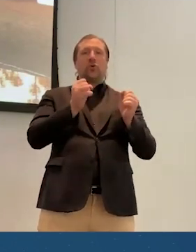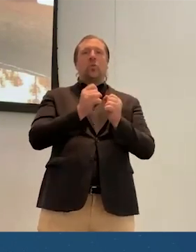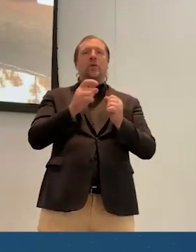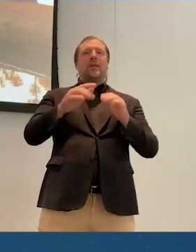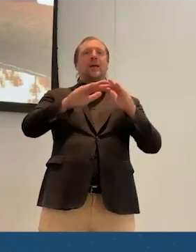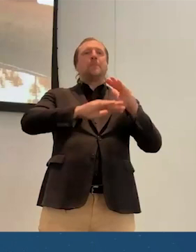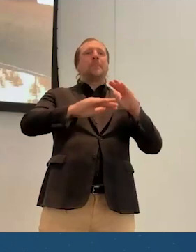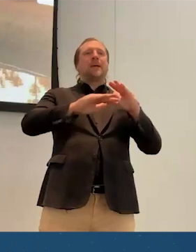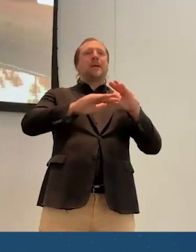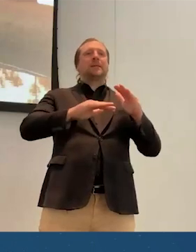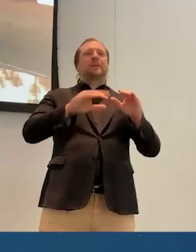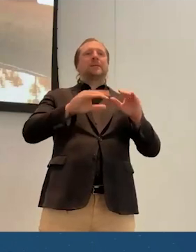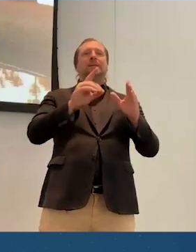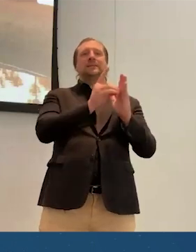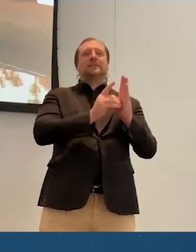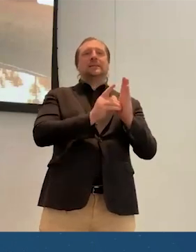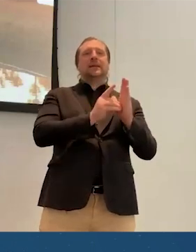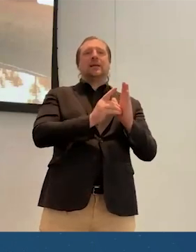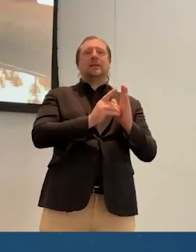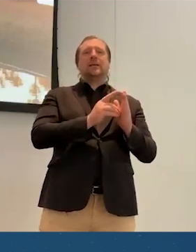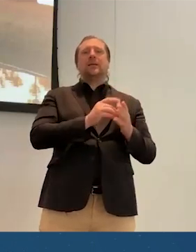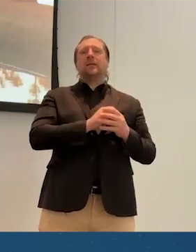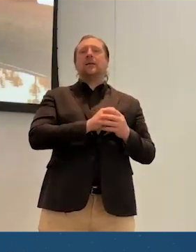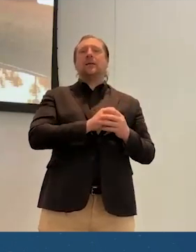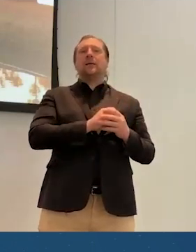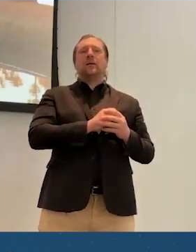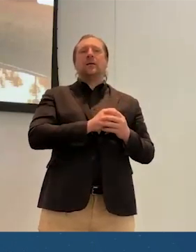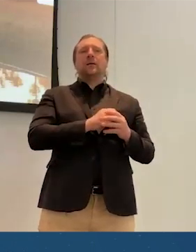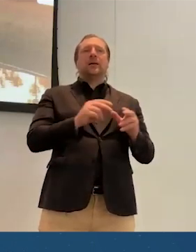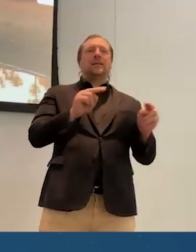like navigating hills, avoiding trees.